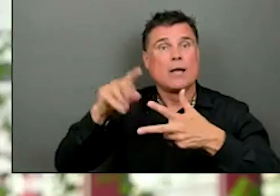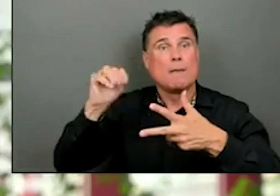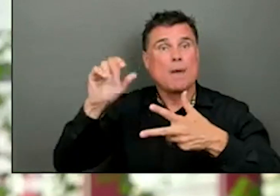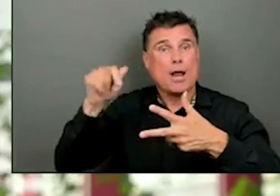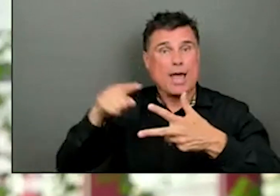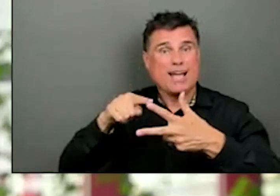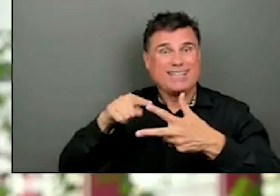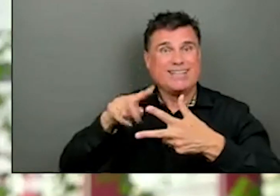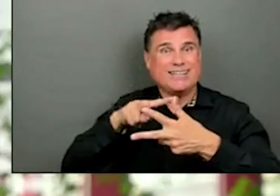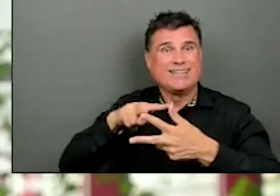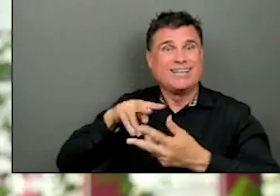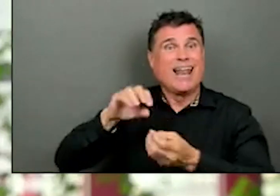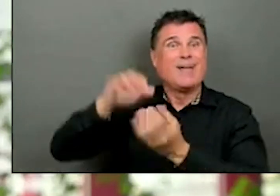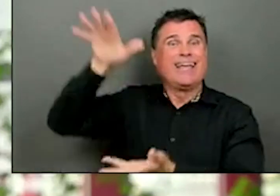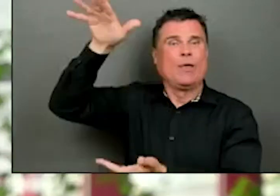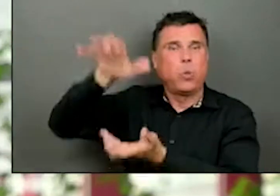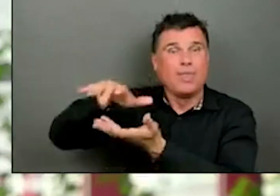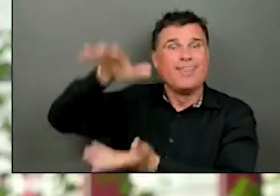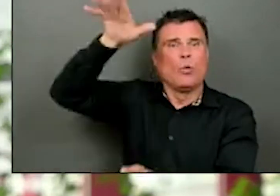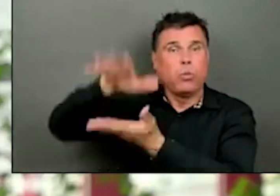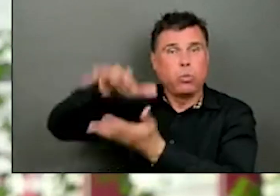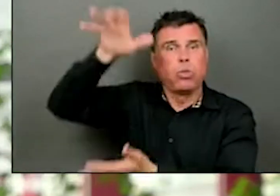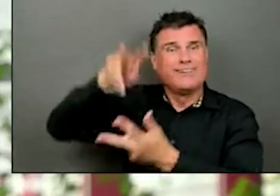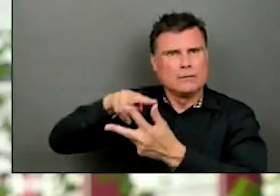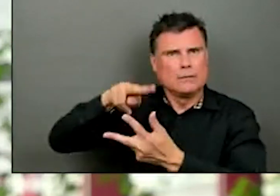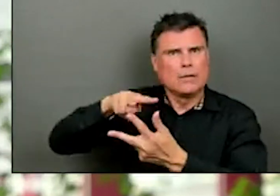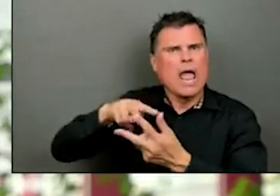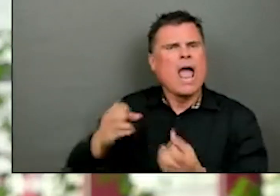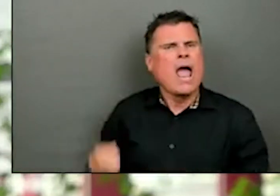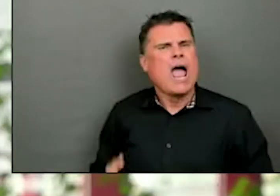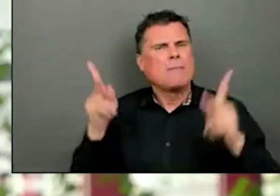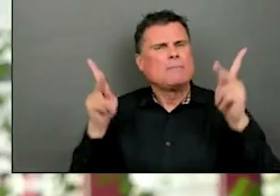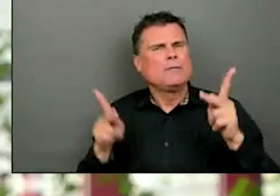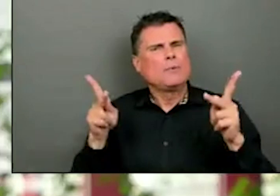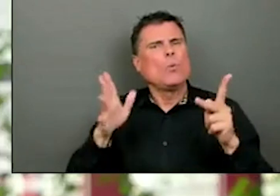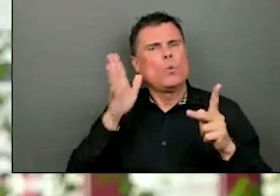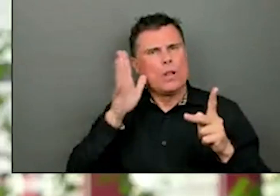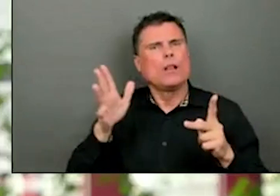percentage of of people in bc that will be getting a different mrna for their second